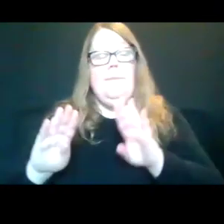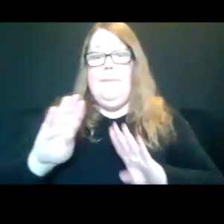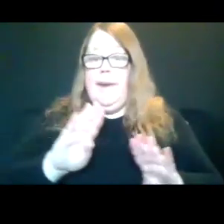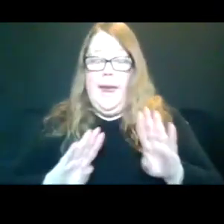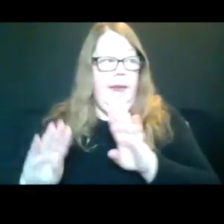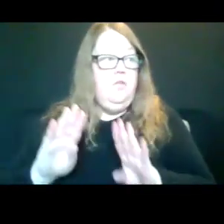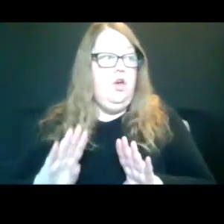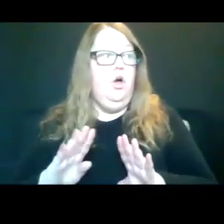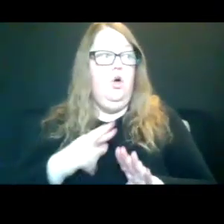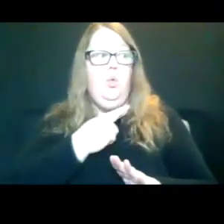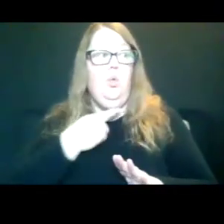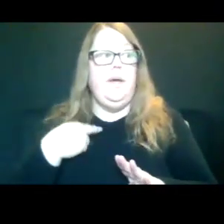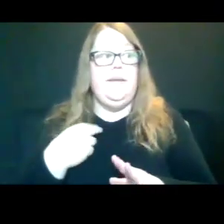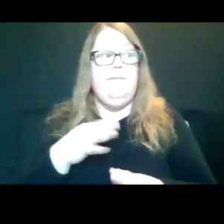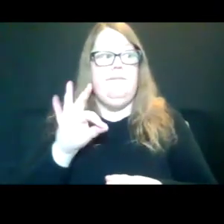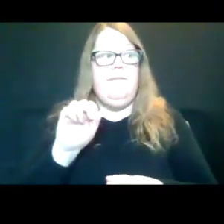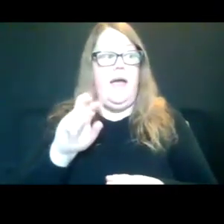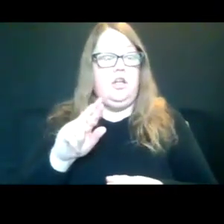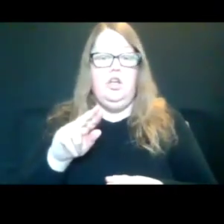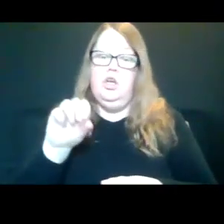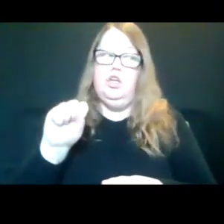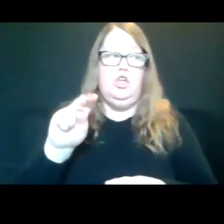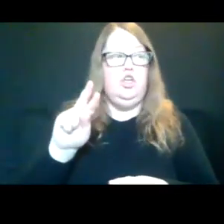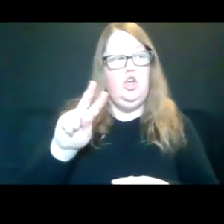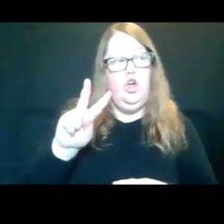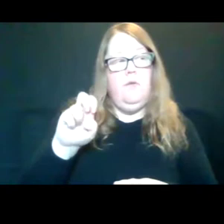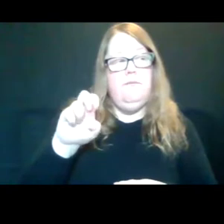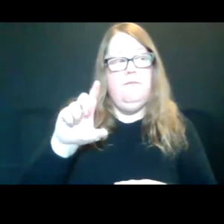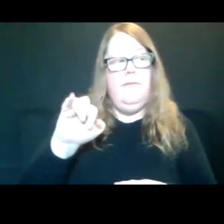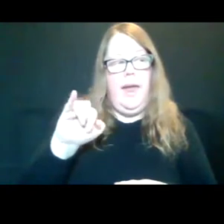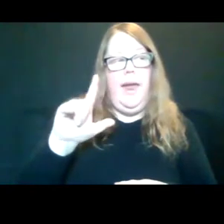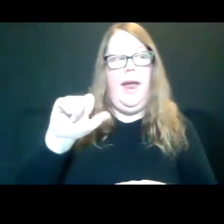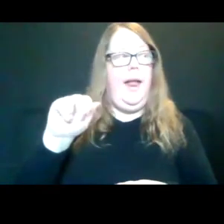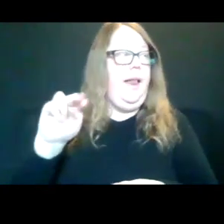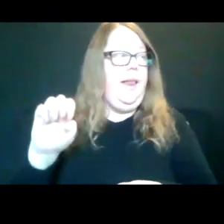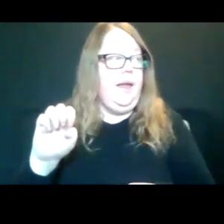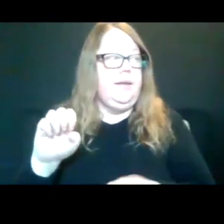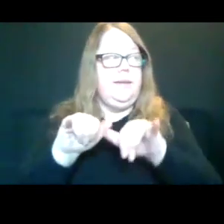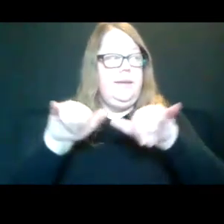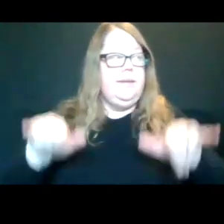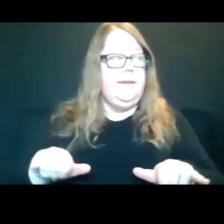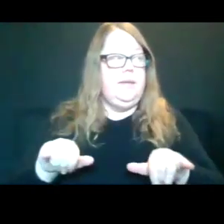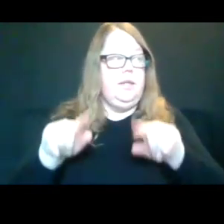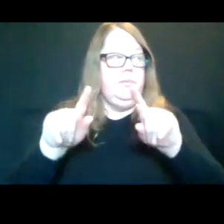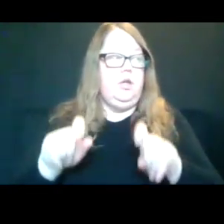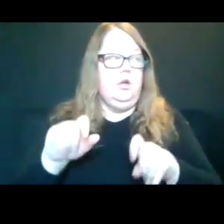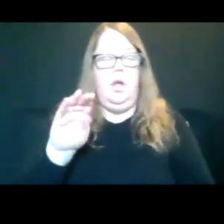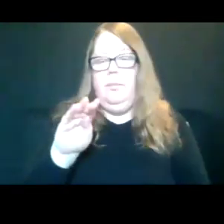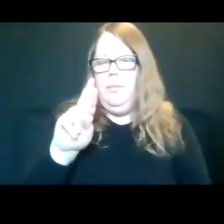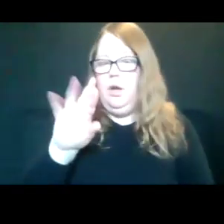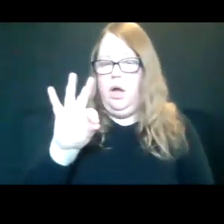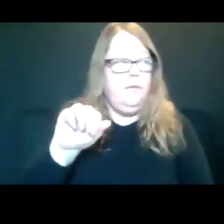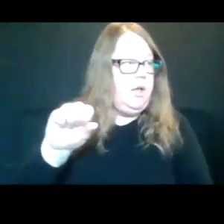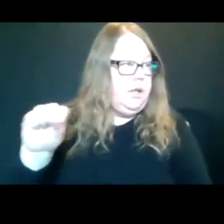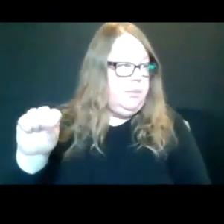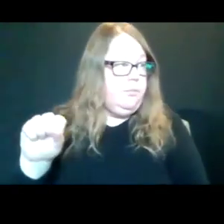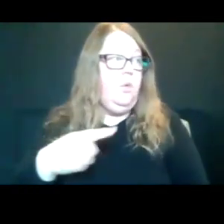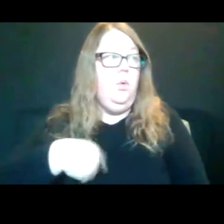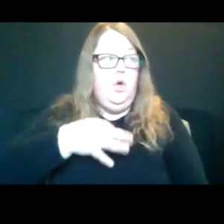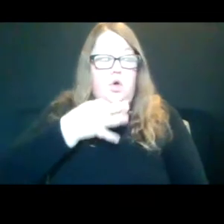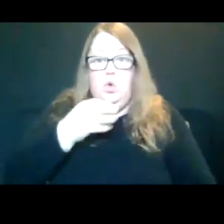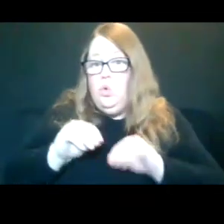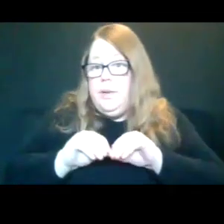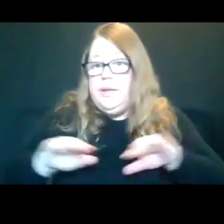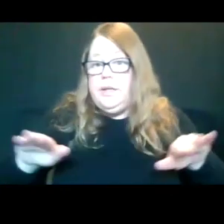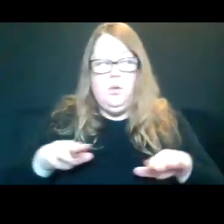Risk Factor Surveillance System survey (BRFSS). We will soon be distributing this report and